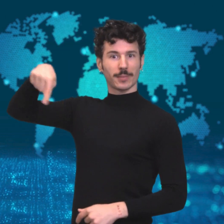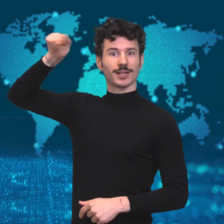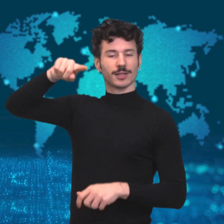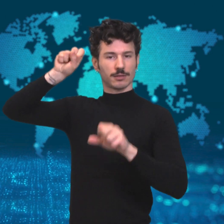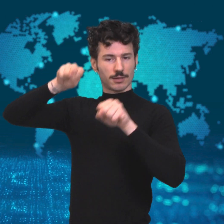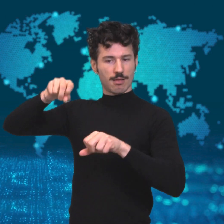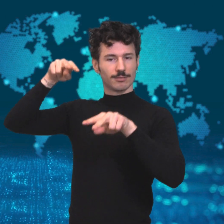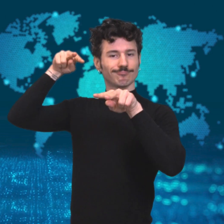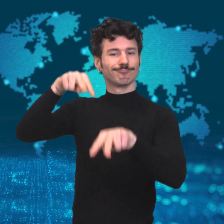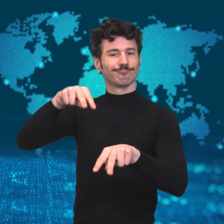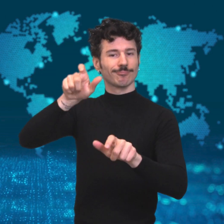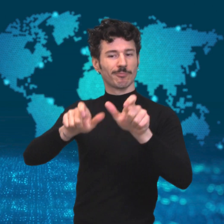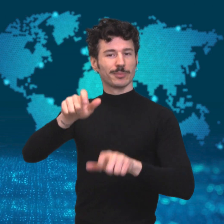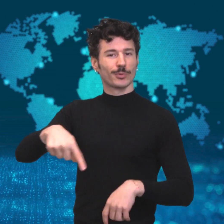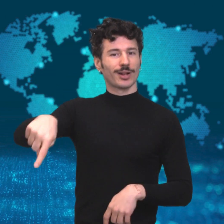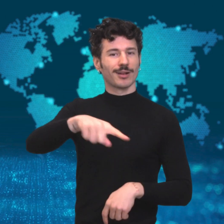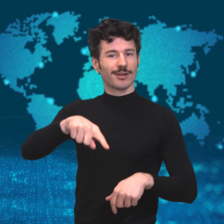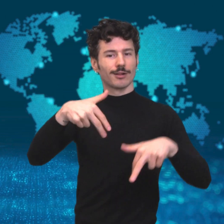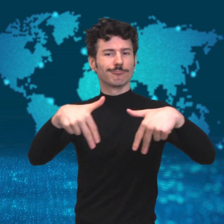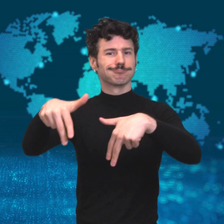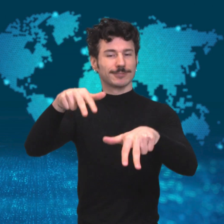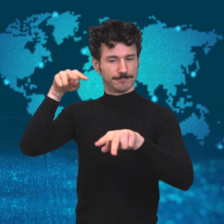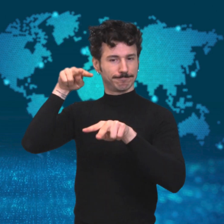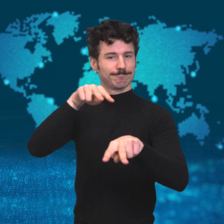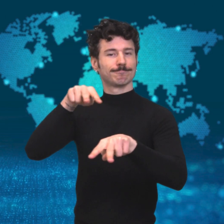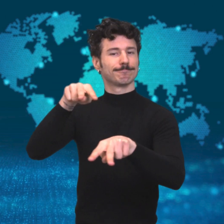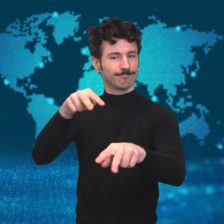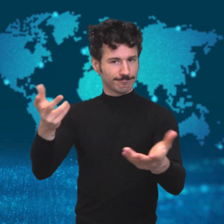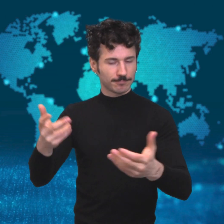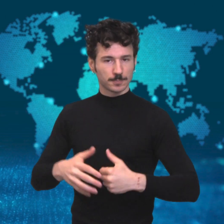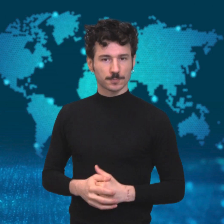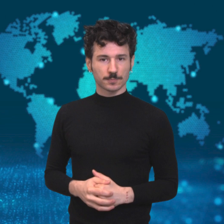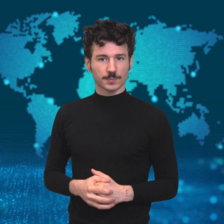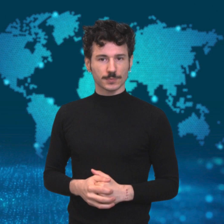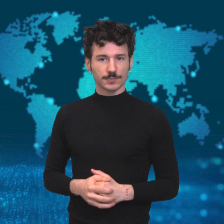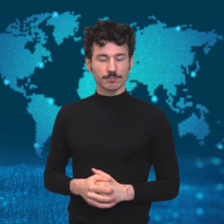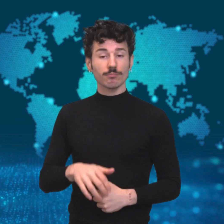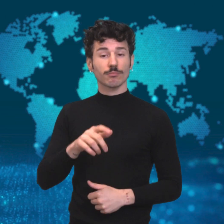people who are diagnosed with the coronavirus to